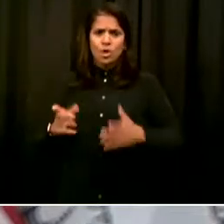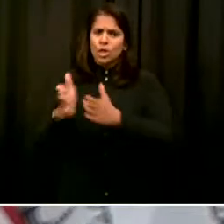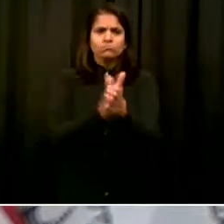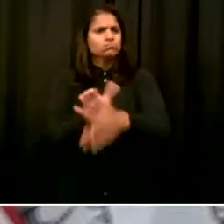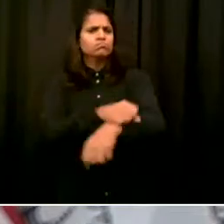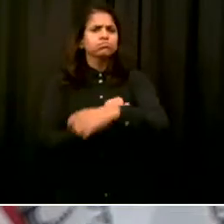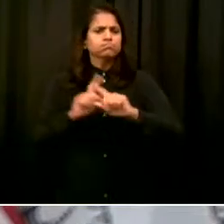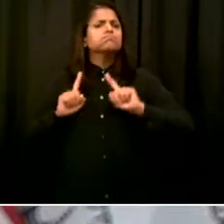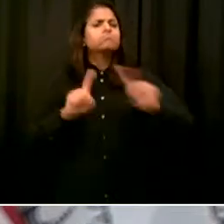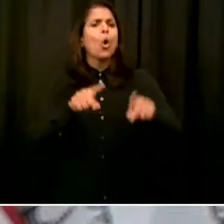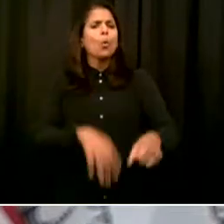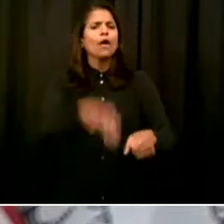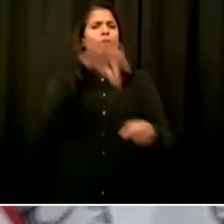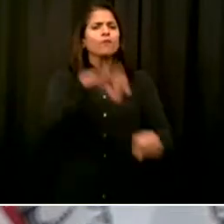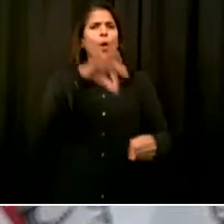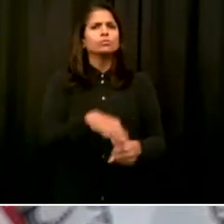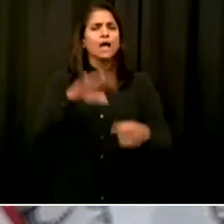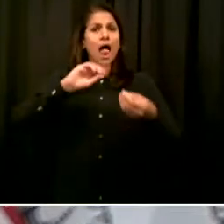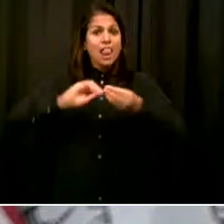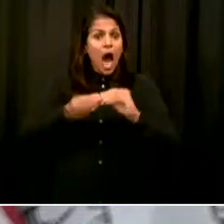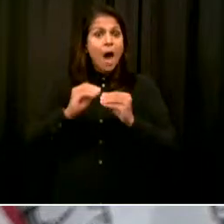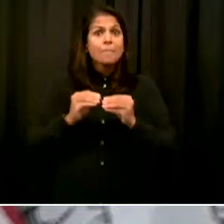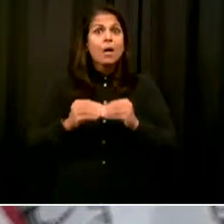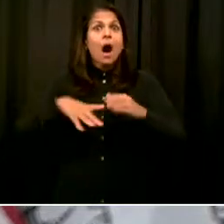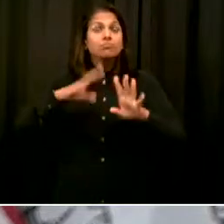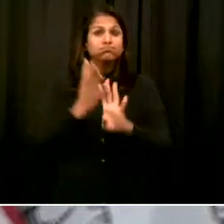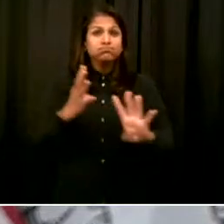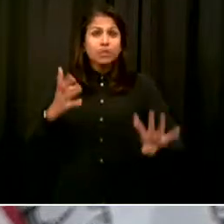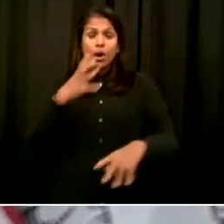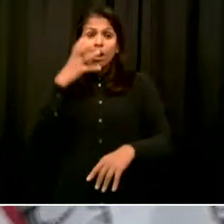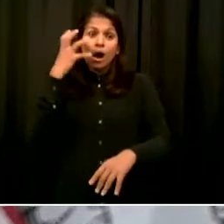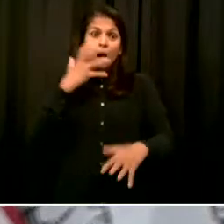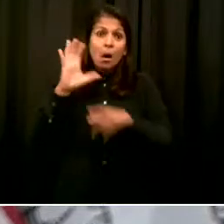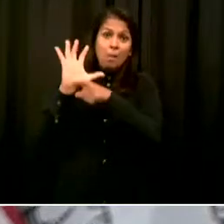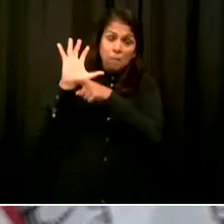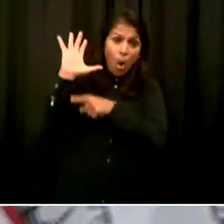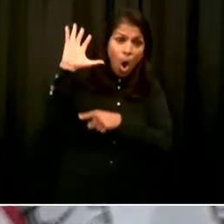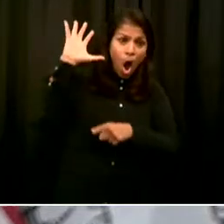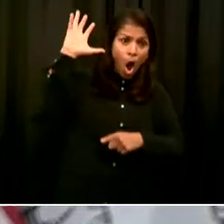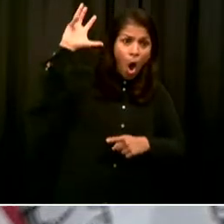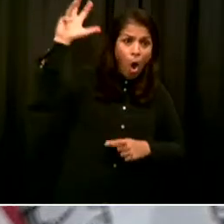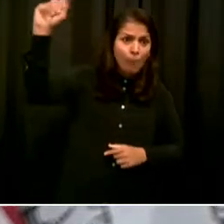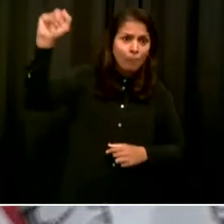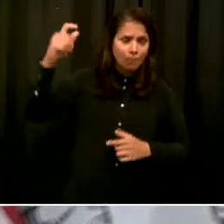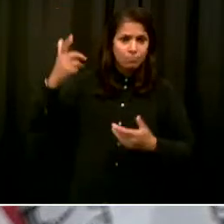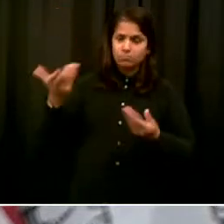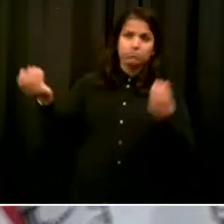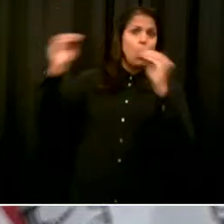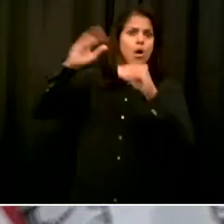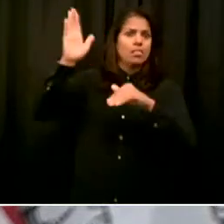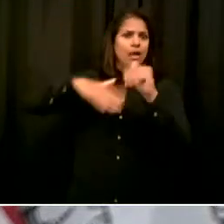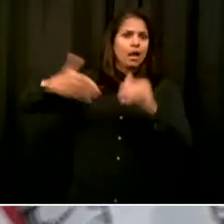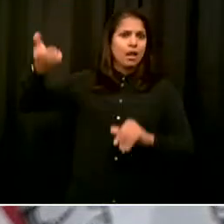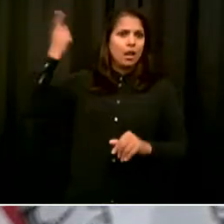PEOPLE DECIDING TO DO SOMETHING IN THE MIDST OF A CRISIS. IIT WAS A DECISION TO VOTE IN